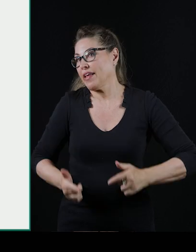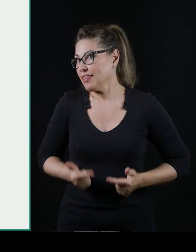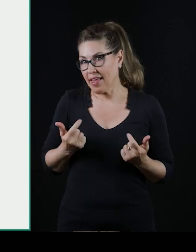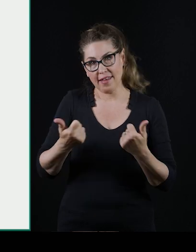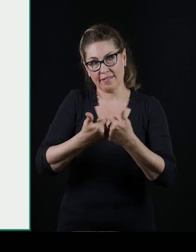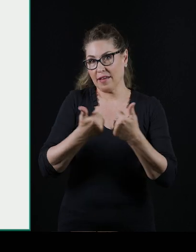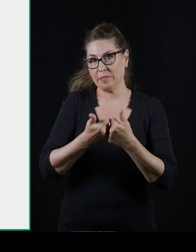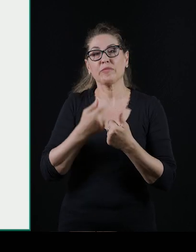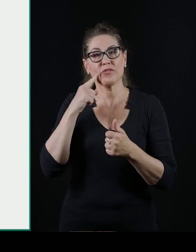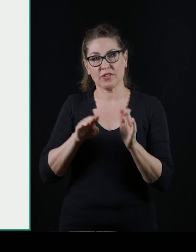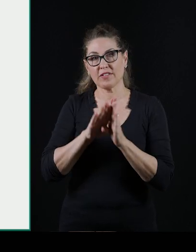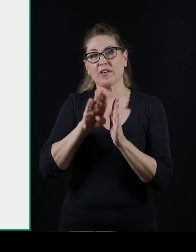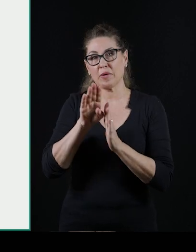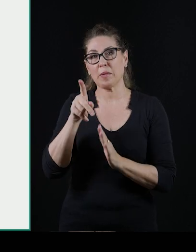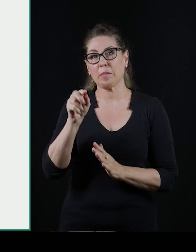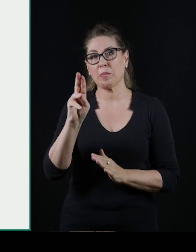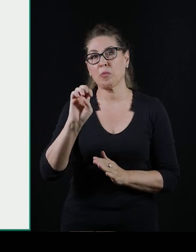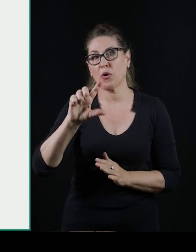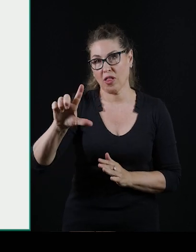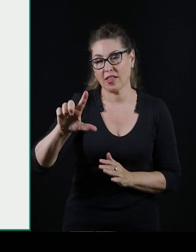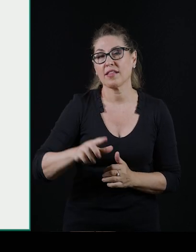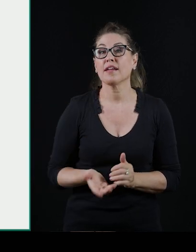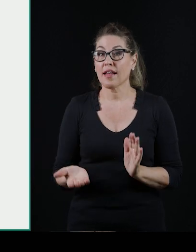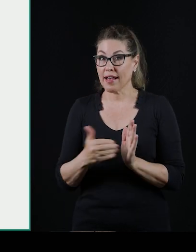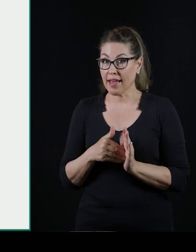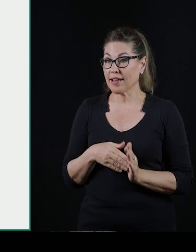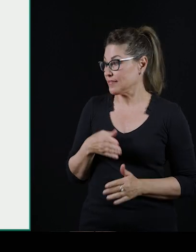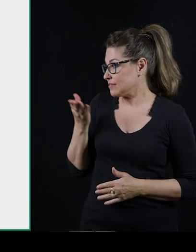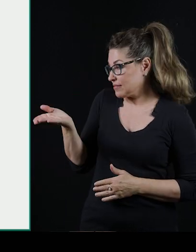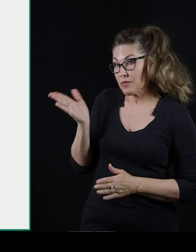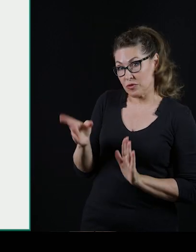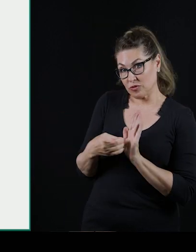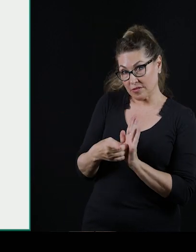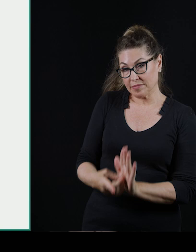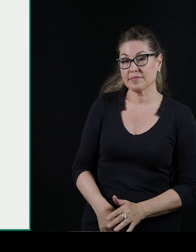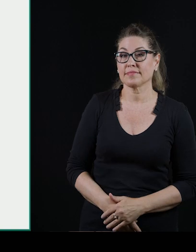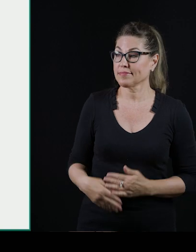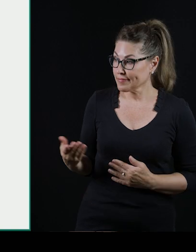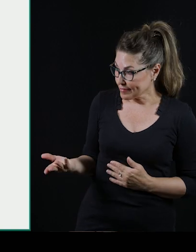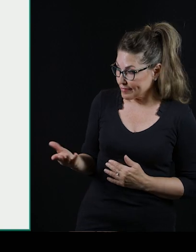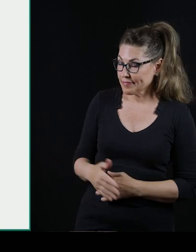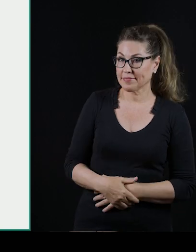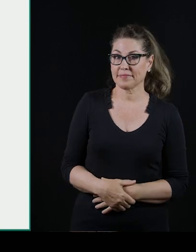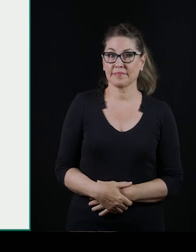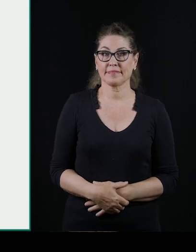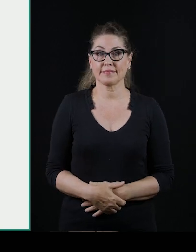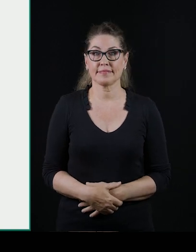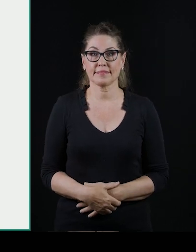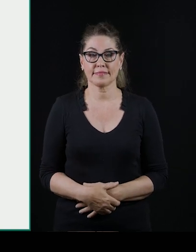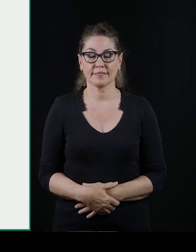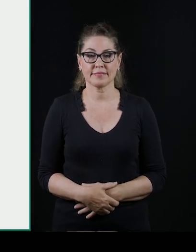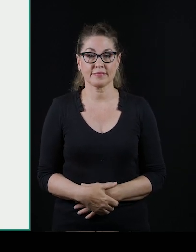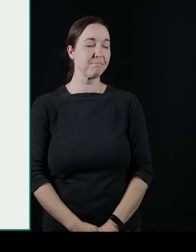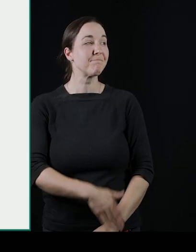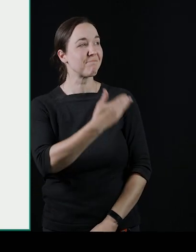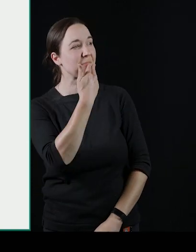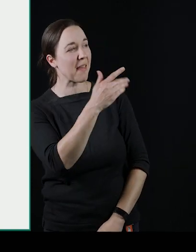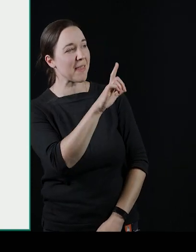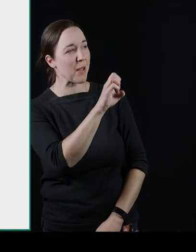and operating a live game into the developer portal. Once again, Dimitris will demonstrate, Dimitris?